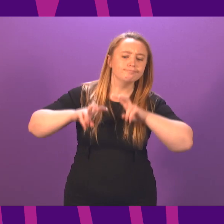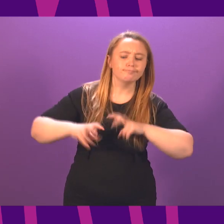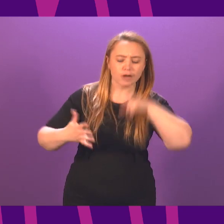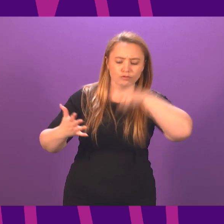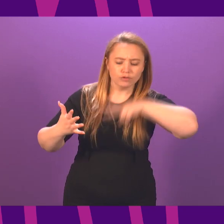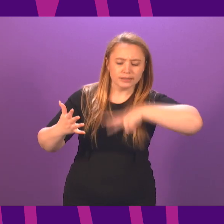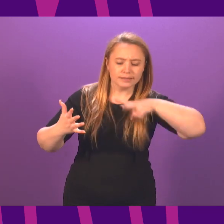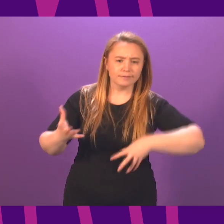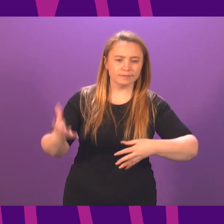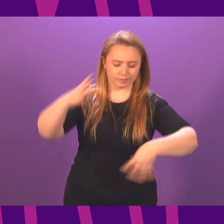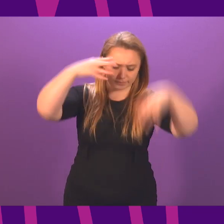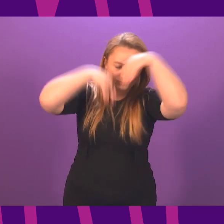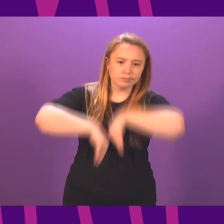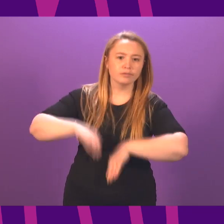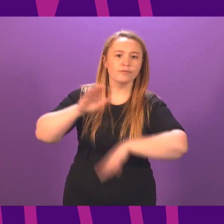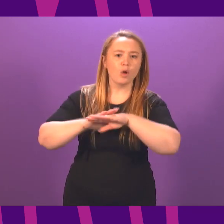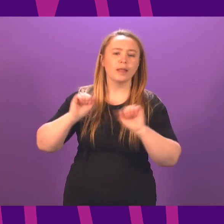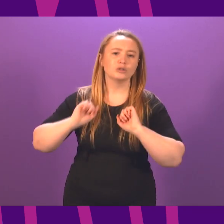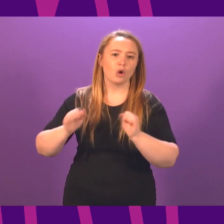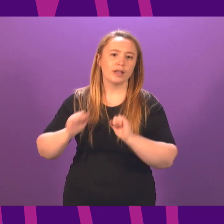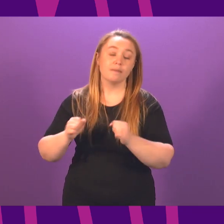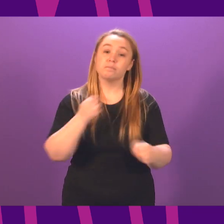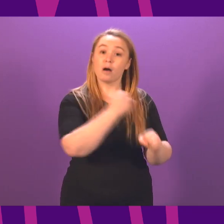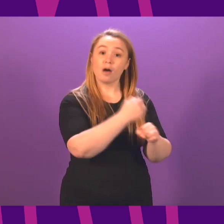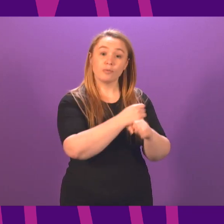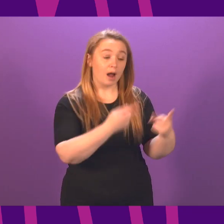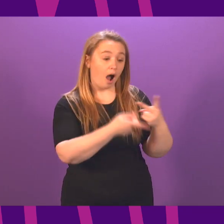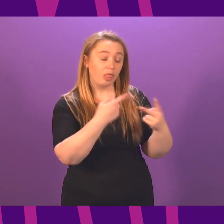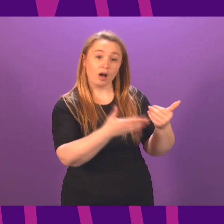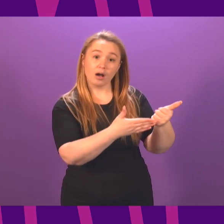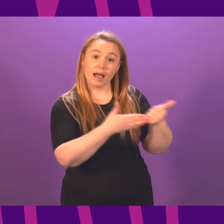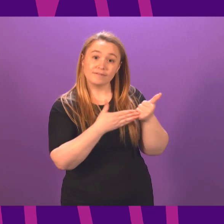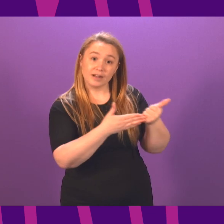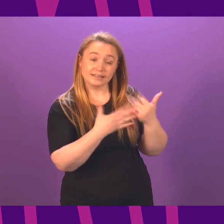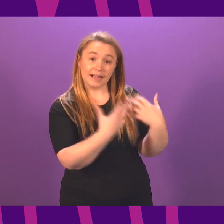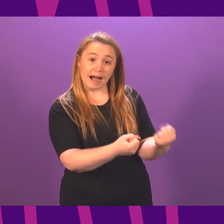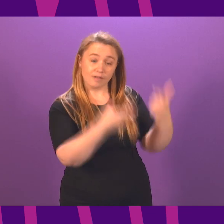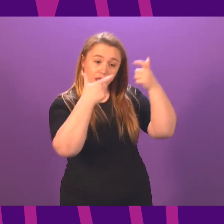the Government has its own sources of legal advice. I have set out previously how